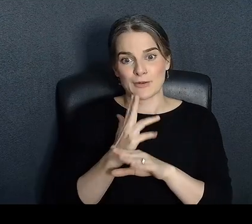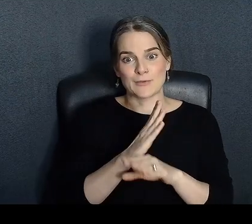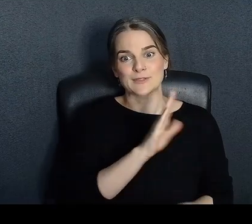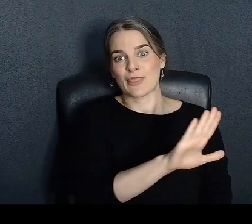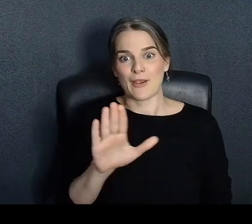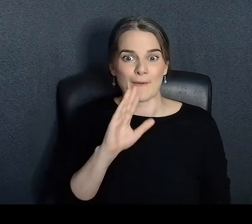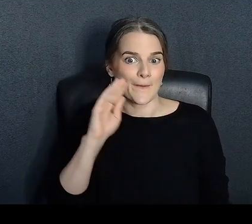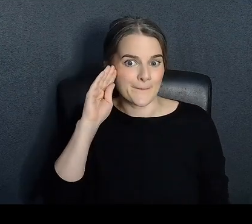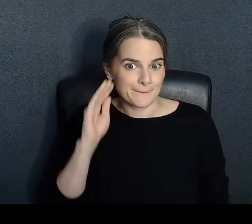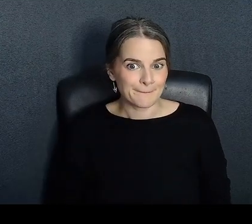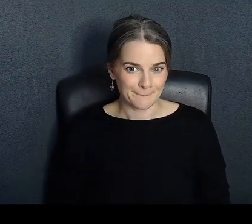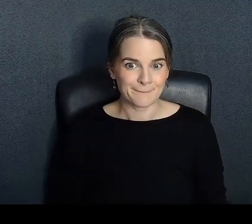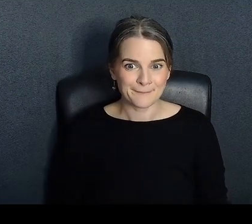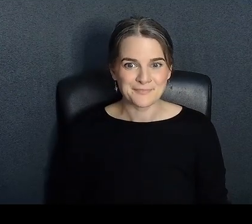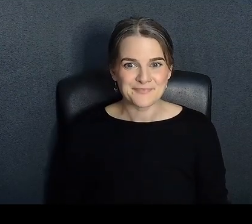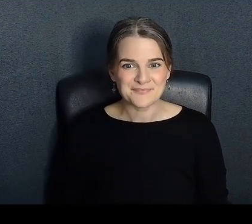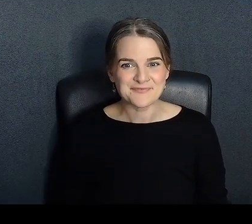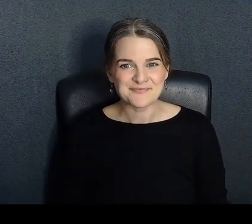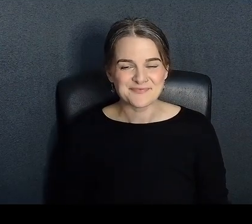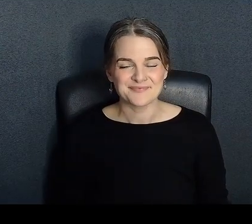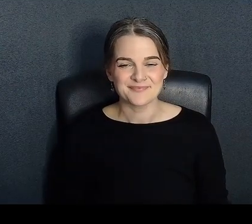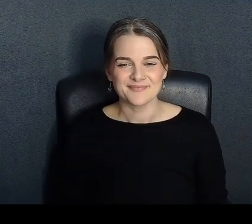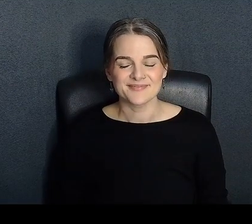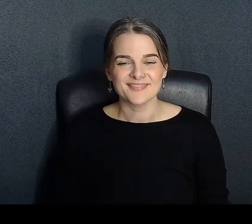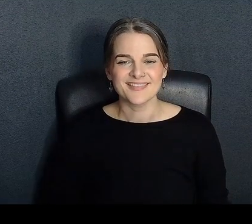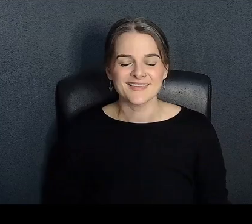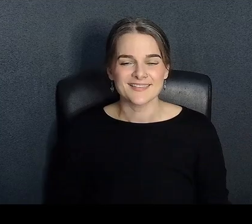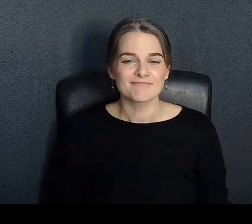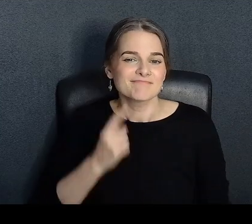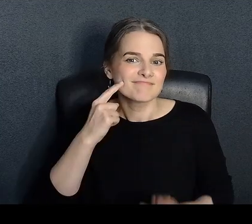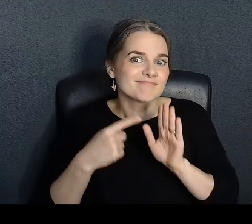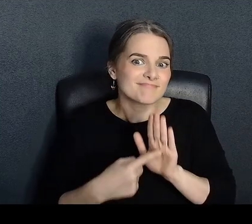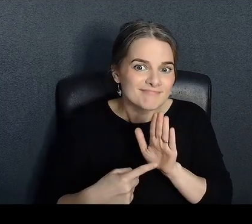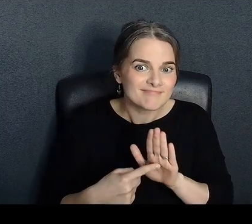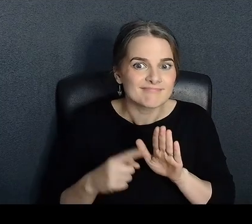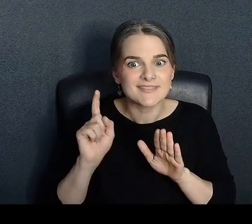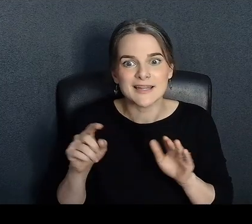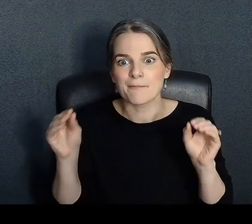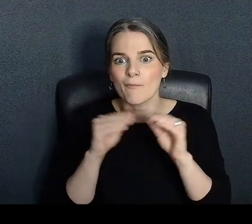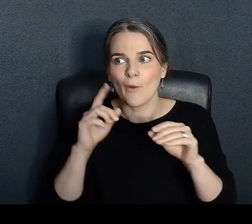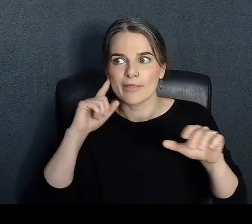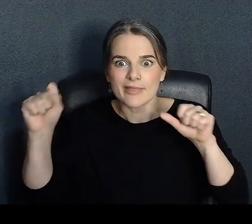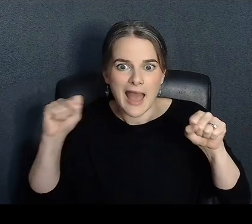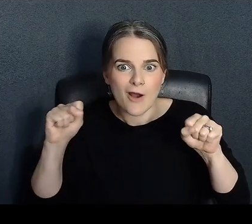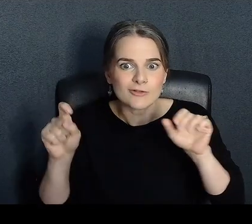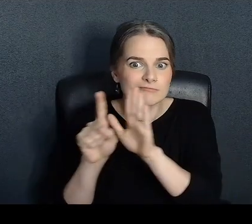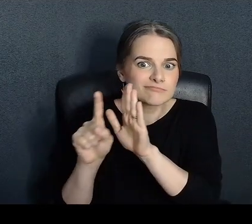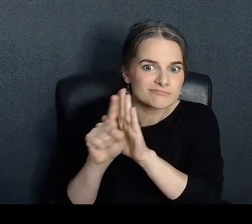So if they would need extra alerting if they couldn't hear certain things.